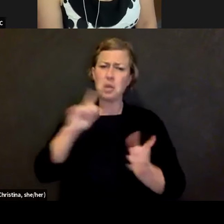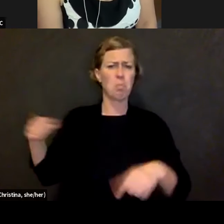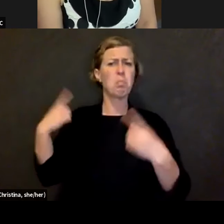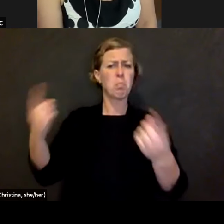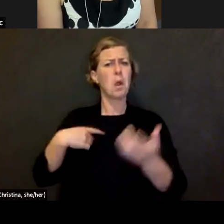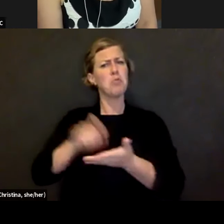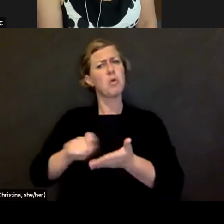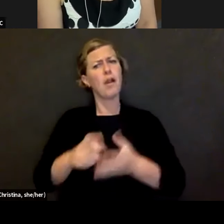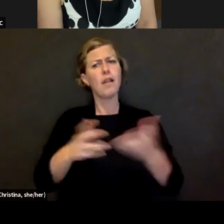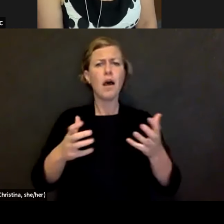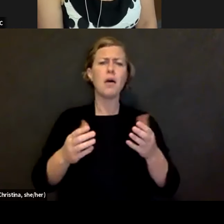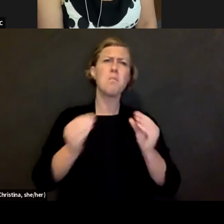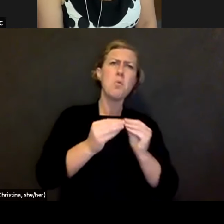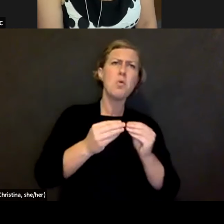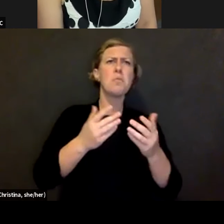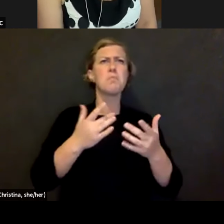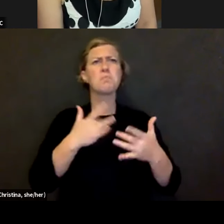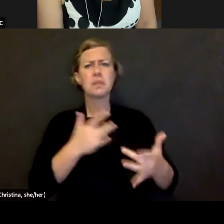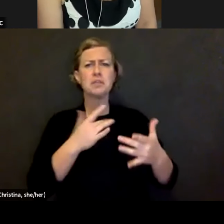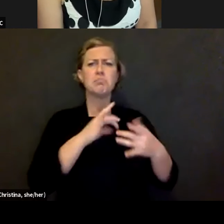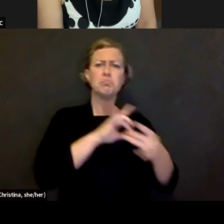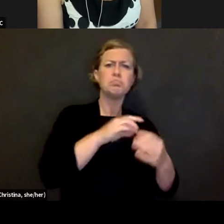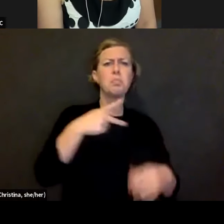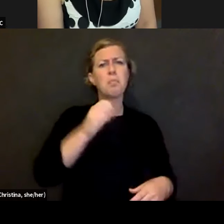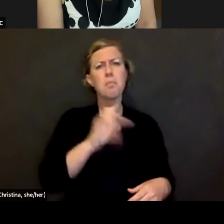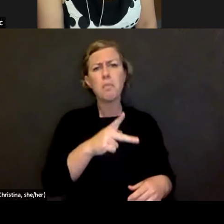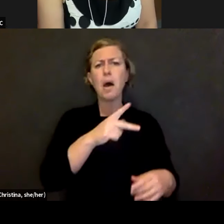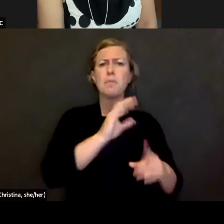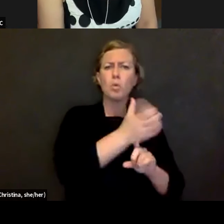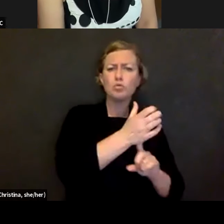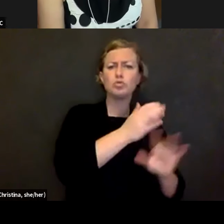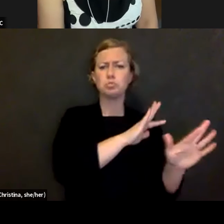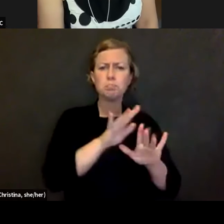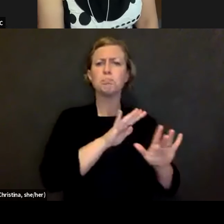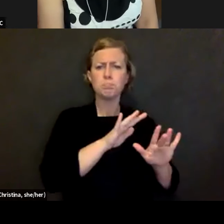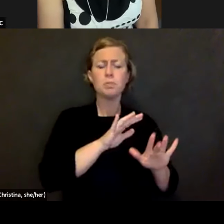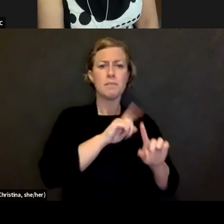recently when I started writing. I have always done a large amount of writing but it